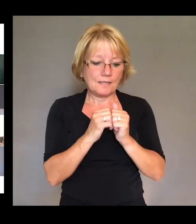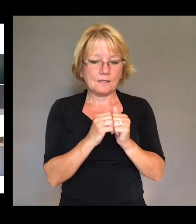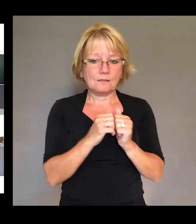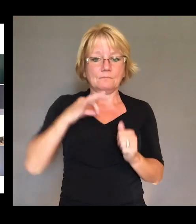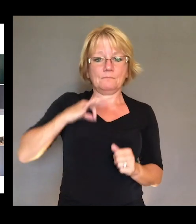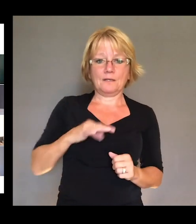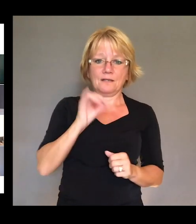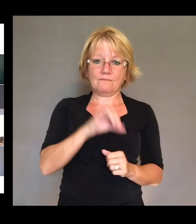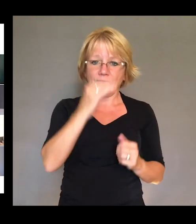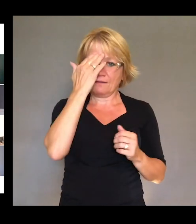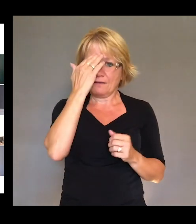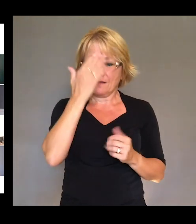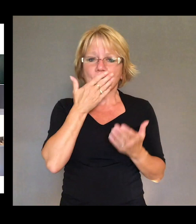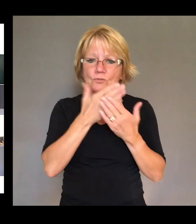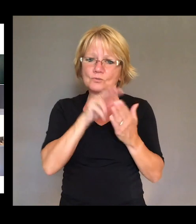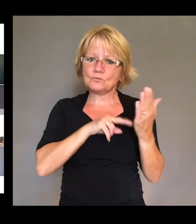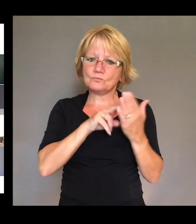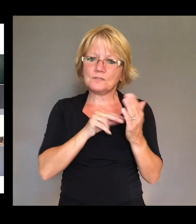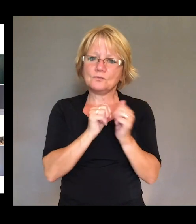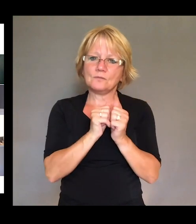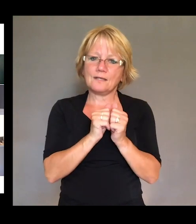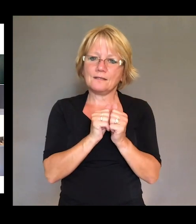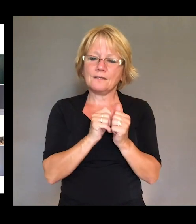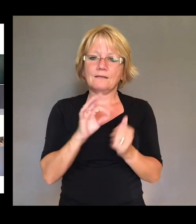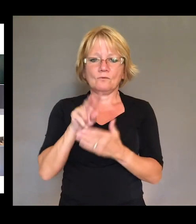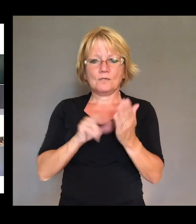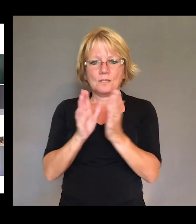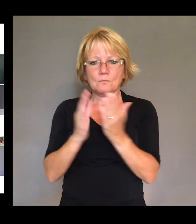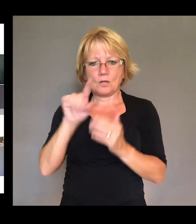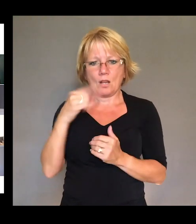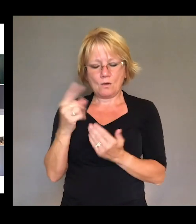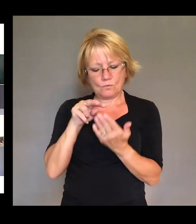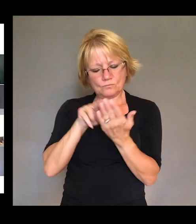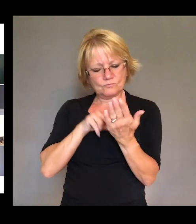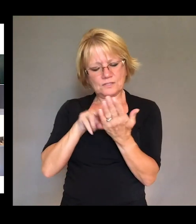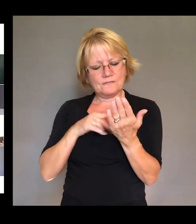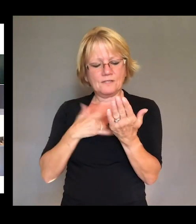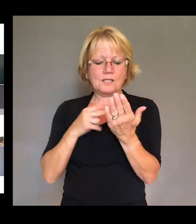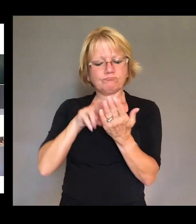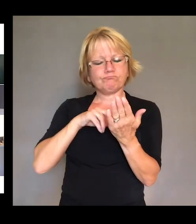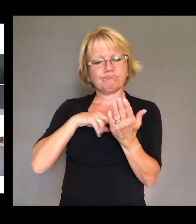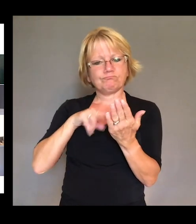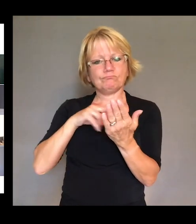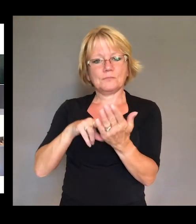that you think could use this knowledge, it's good to read it together because when you read a book alone, you're not really diving deep, I feel like.